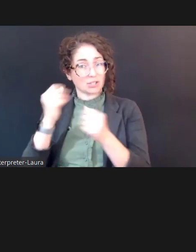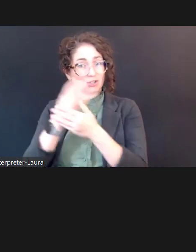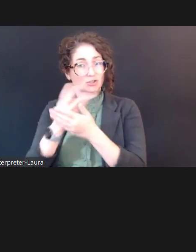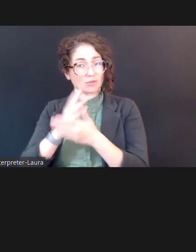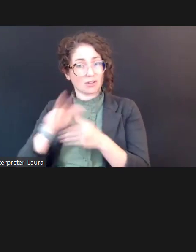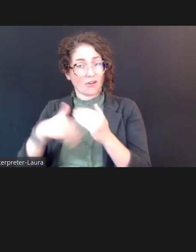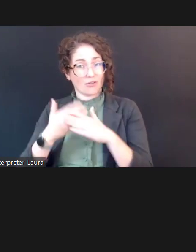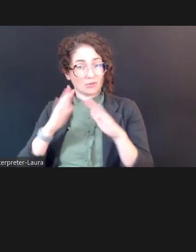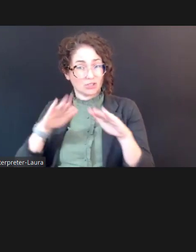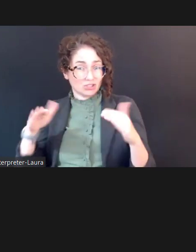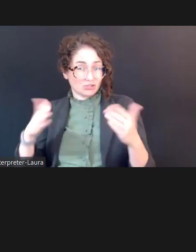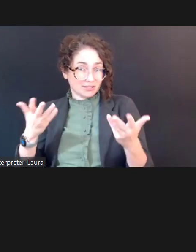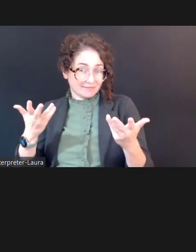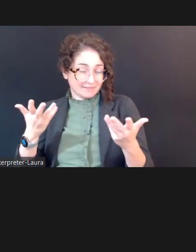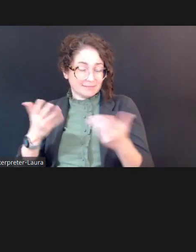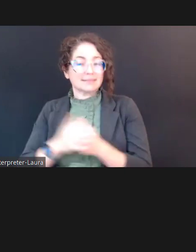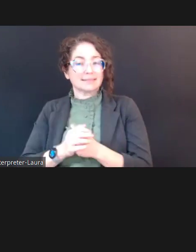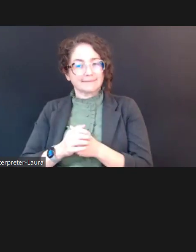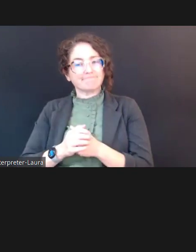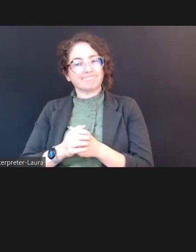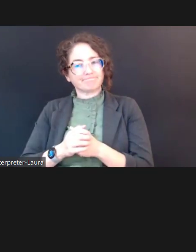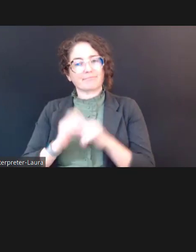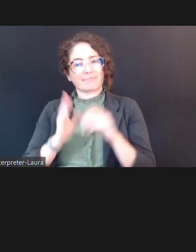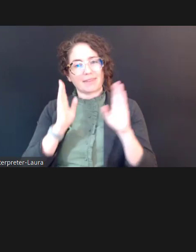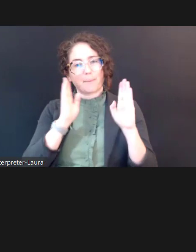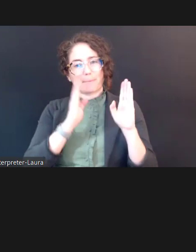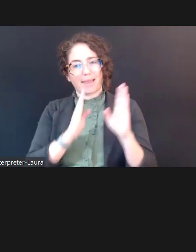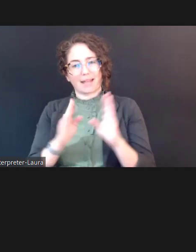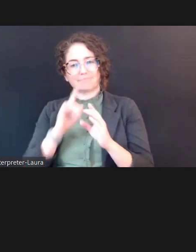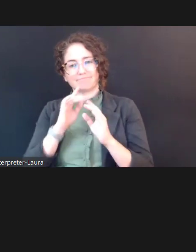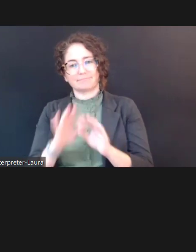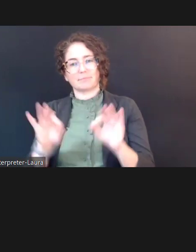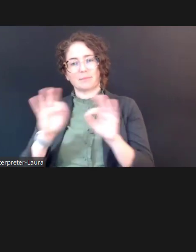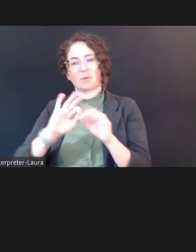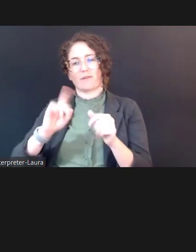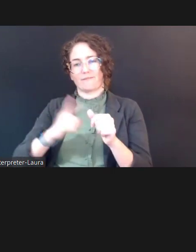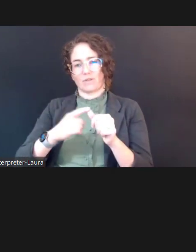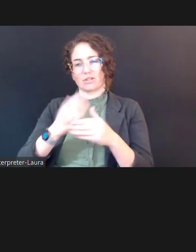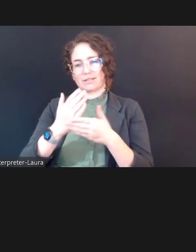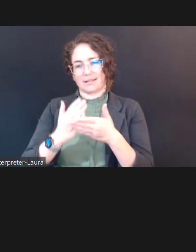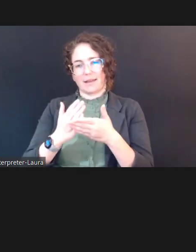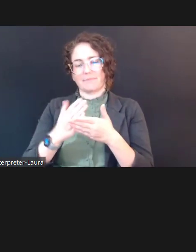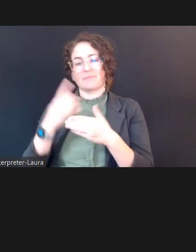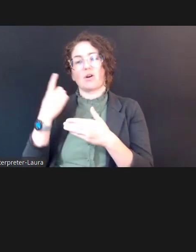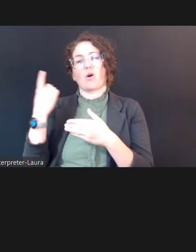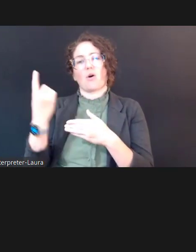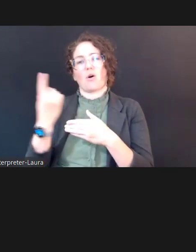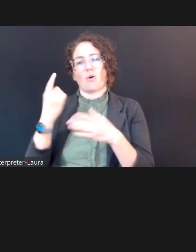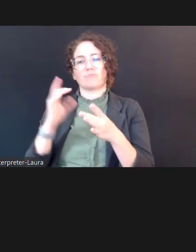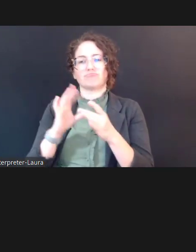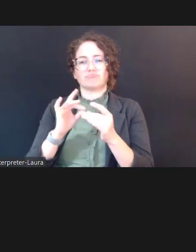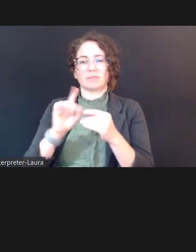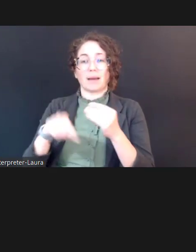So, planning is an important first step. We always talk about planning before we talk about training.